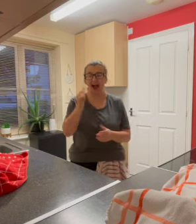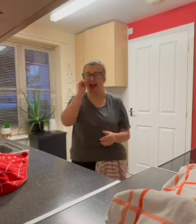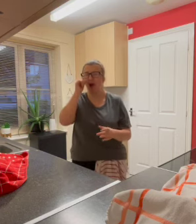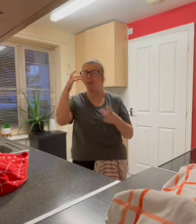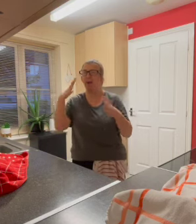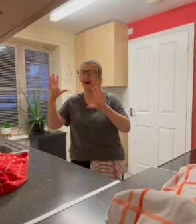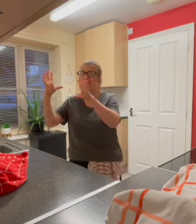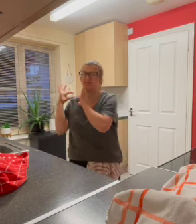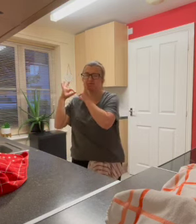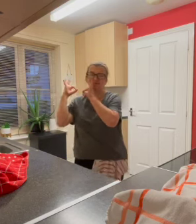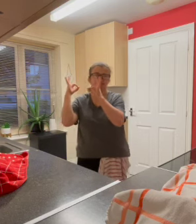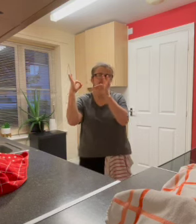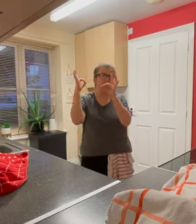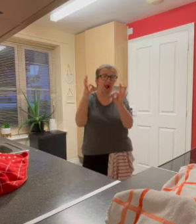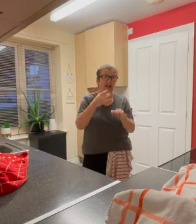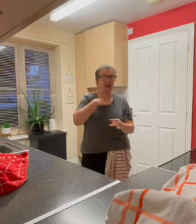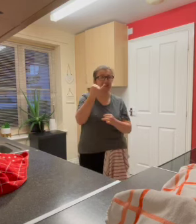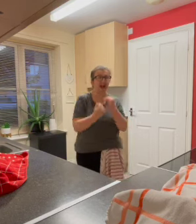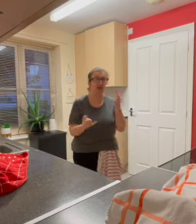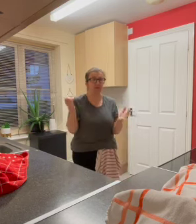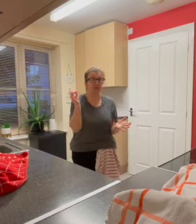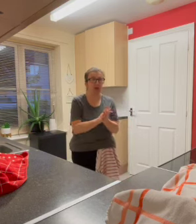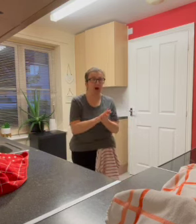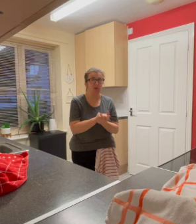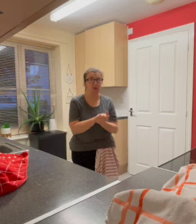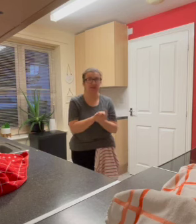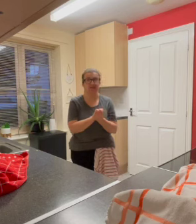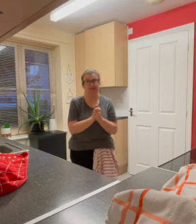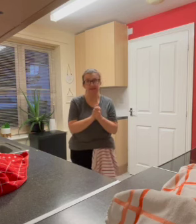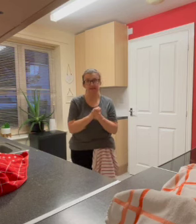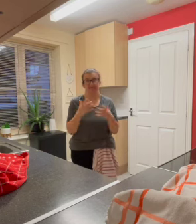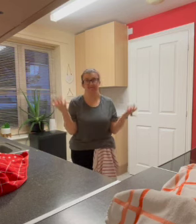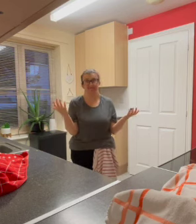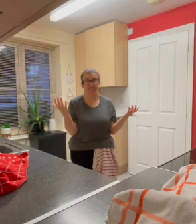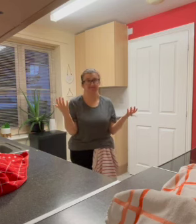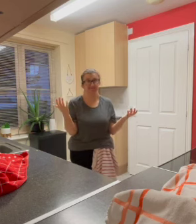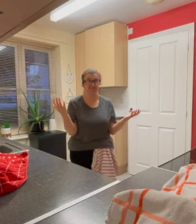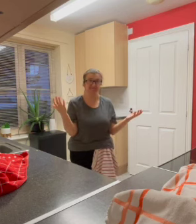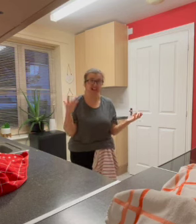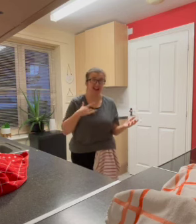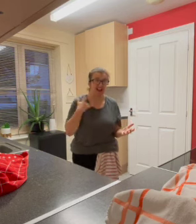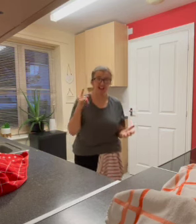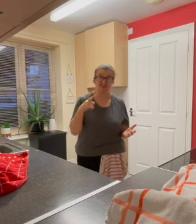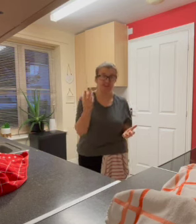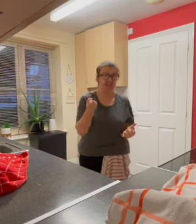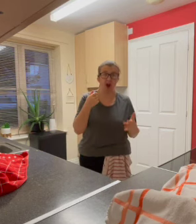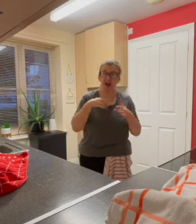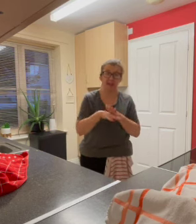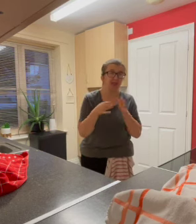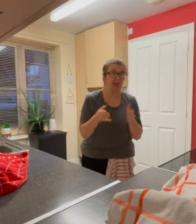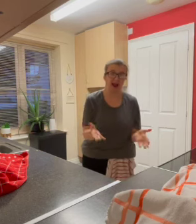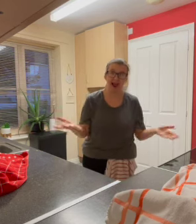I know it has been a while since I last posted, life just got in the way.